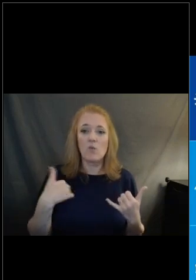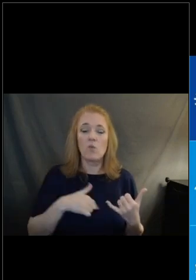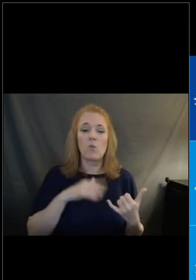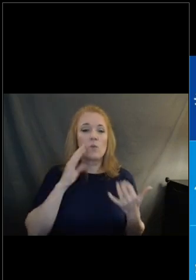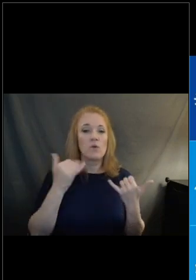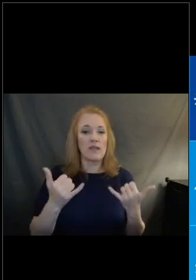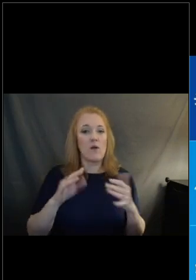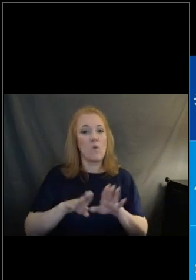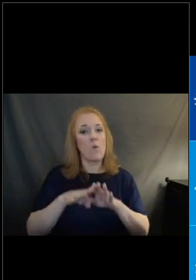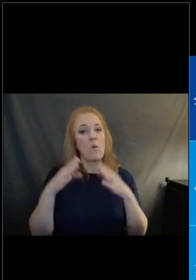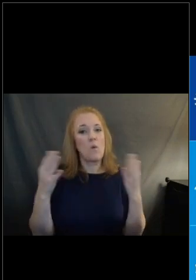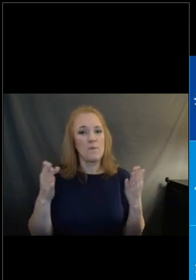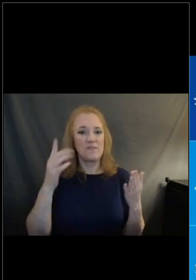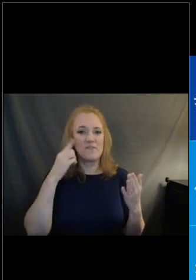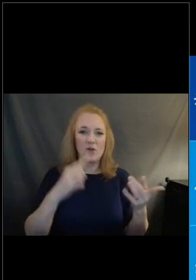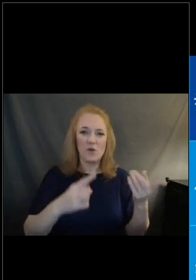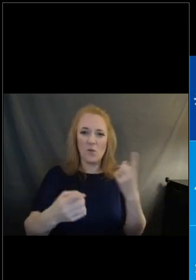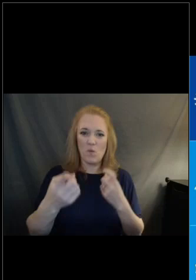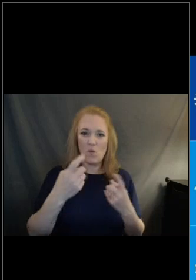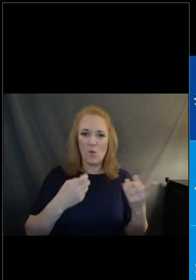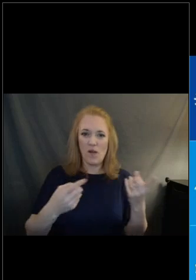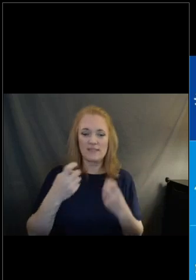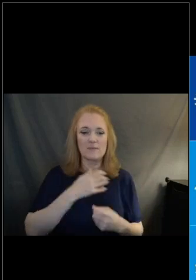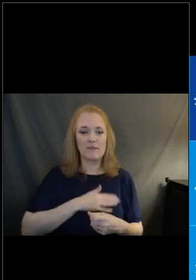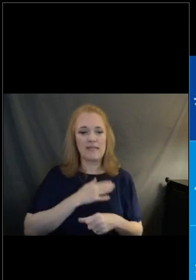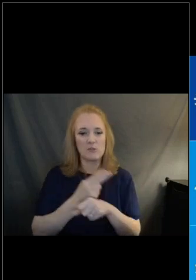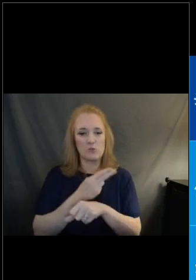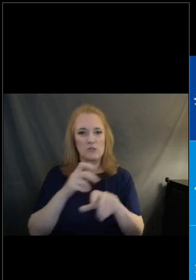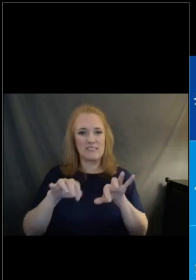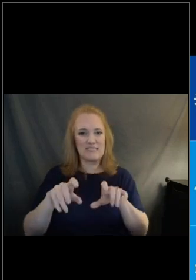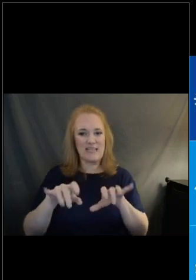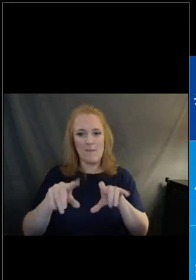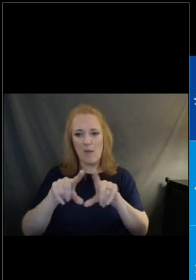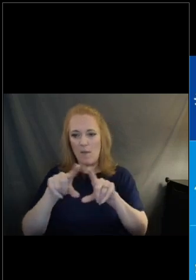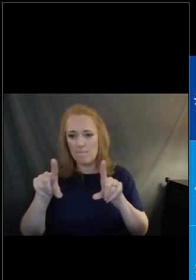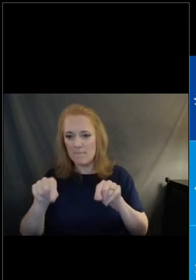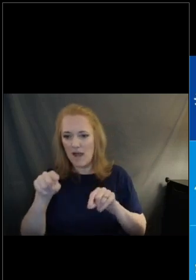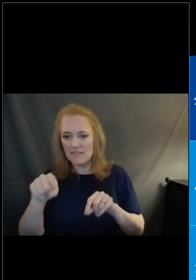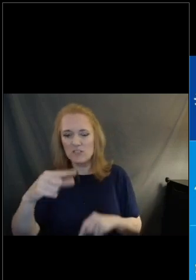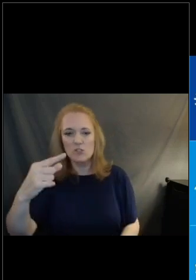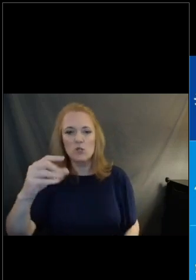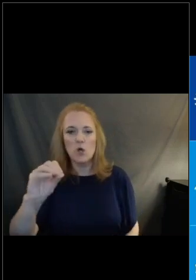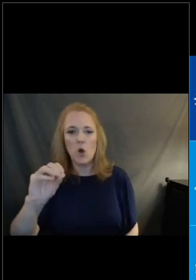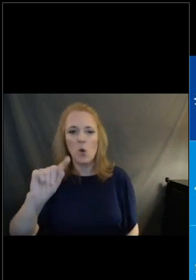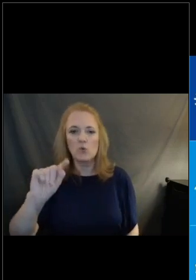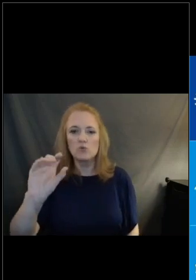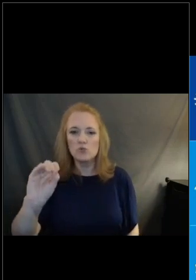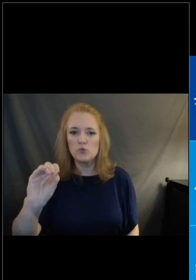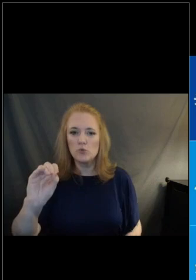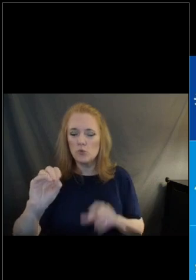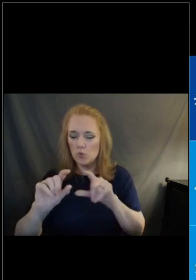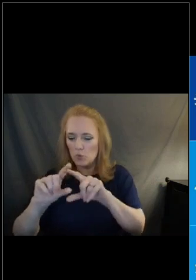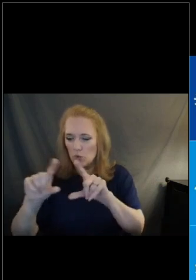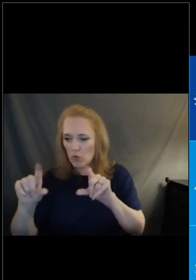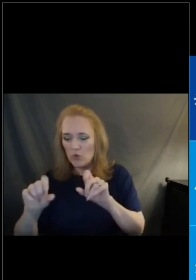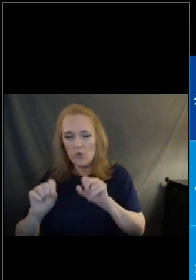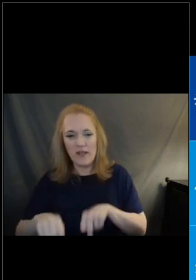for questions. Remember, please use the question box in the GoTo toolbar to input your questions